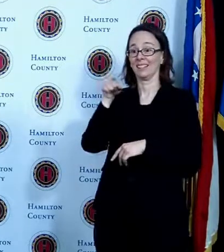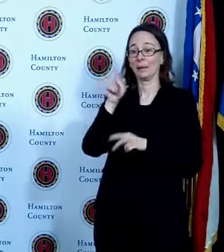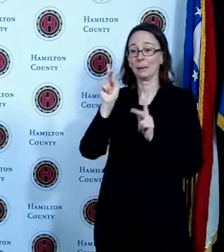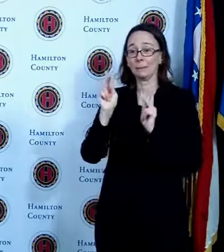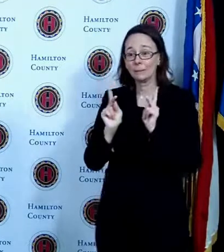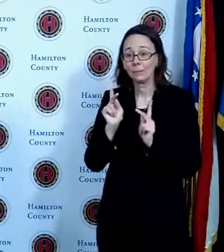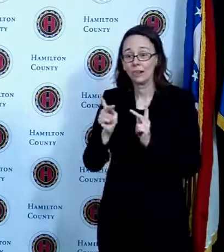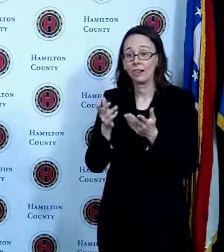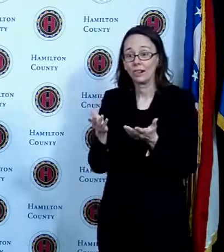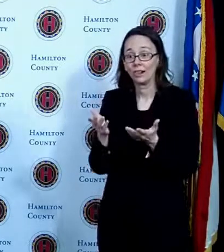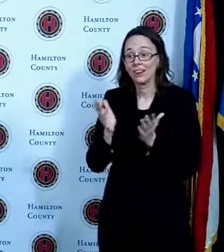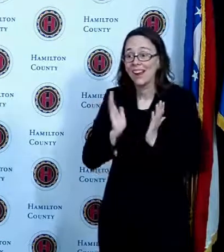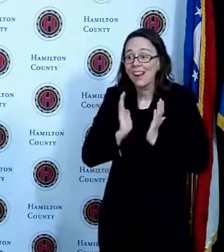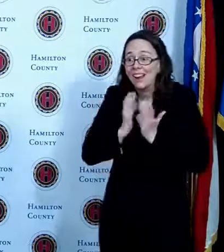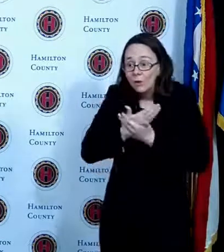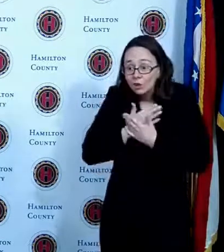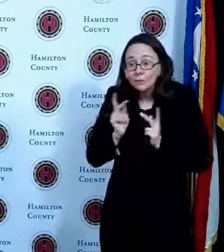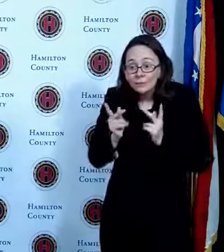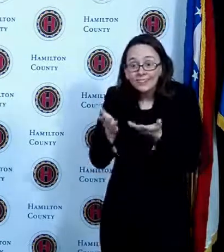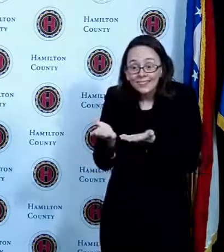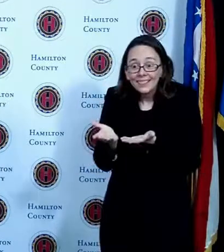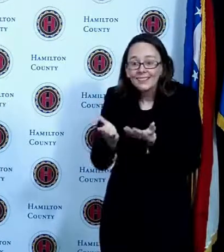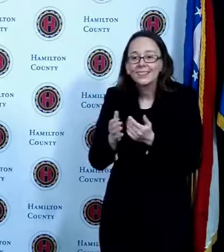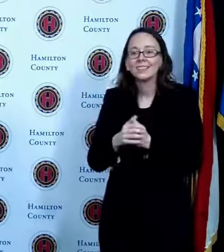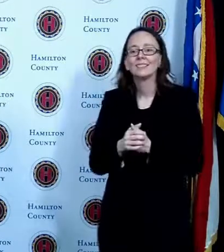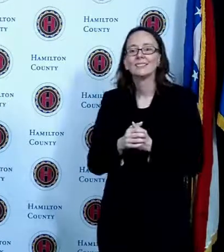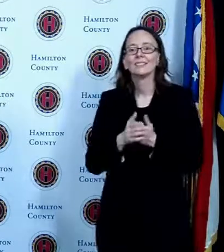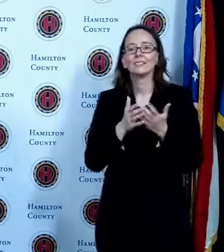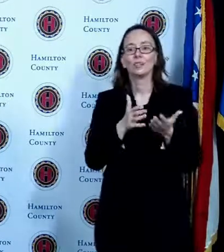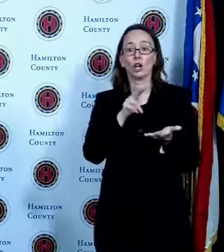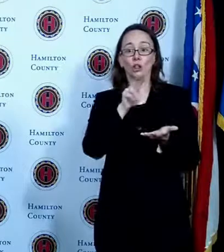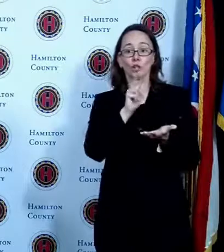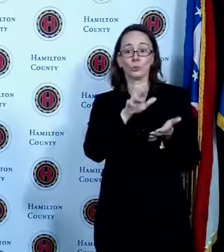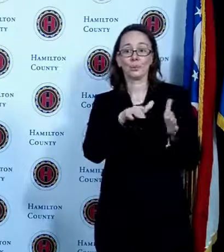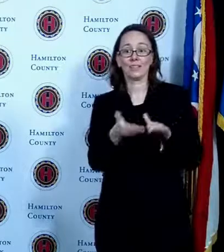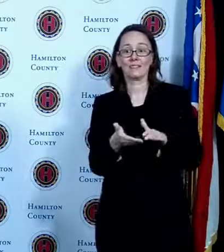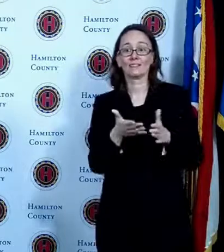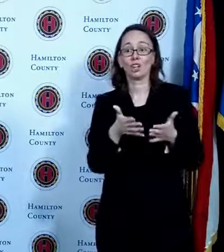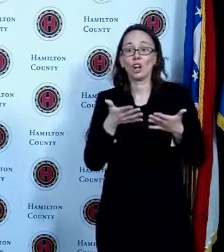attached to that and you can think about that one person and that death is hard